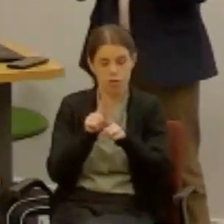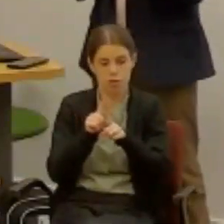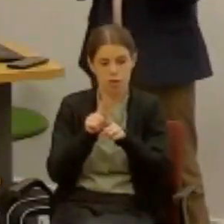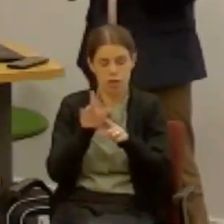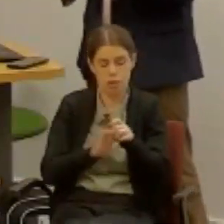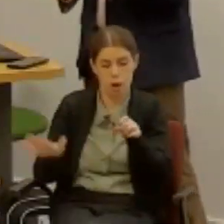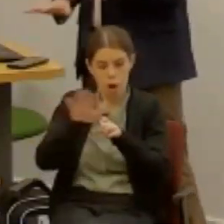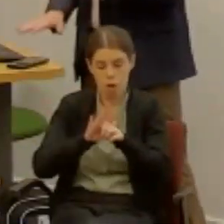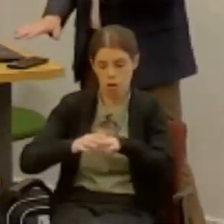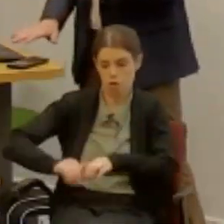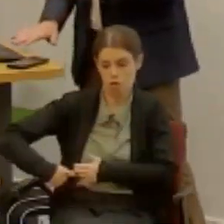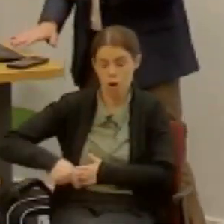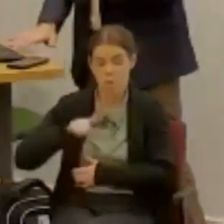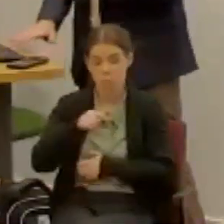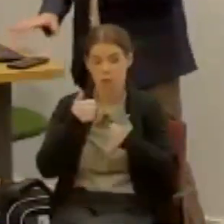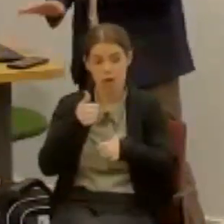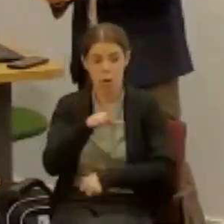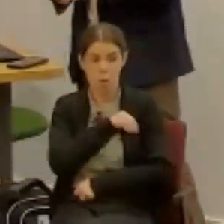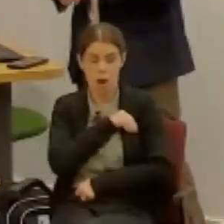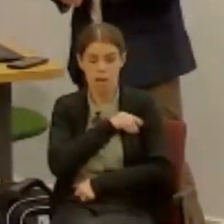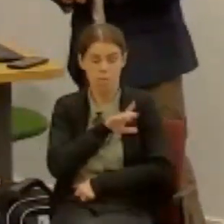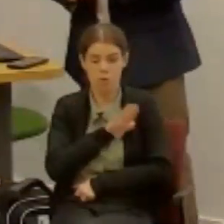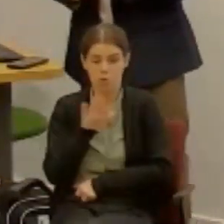That's a great win, I think, on our part. Of course not.